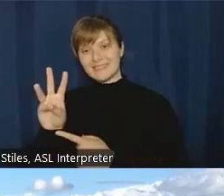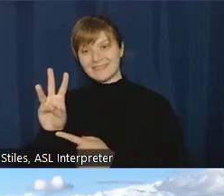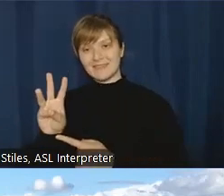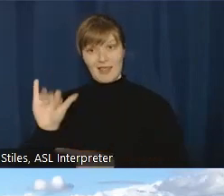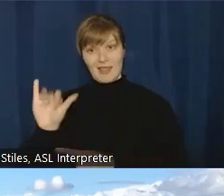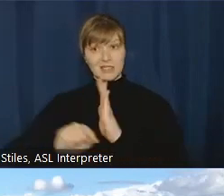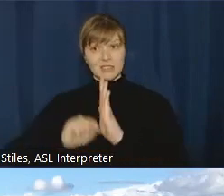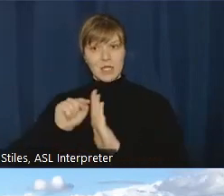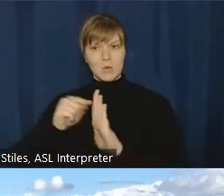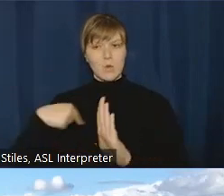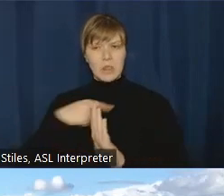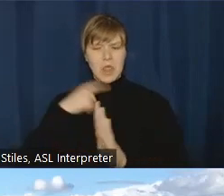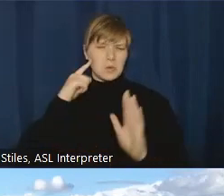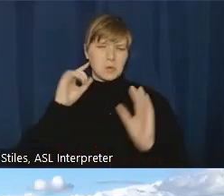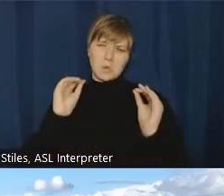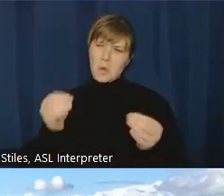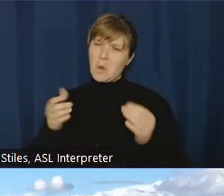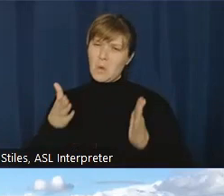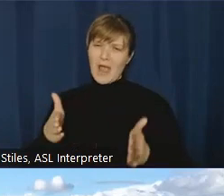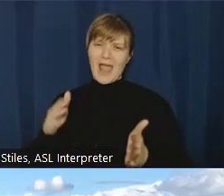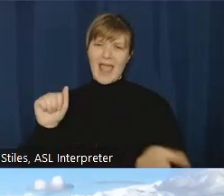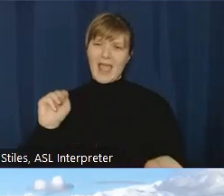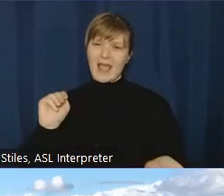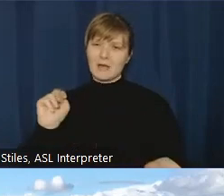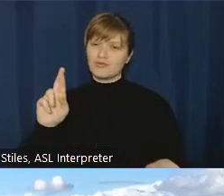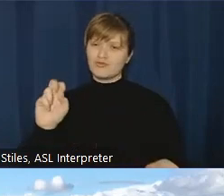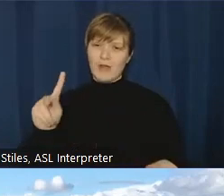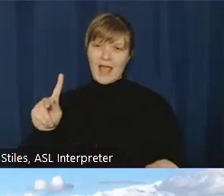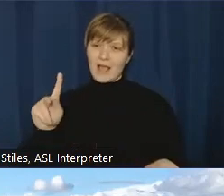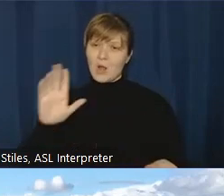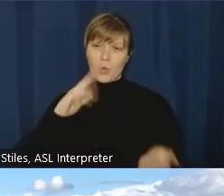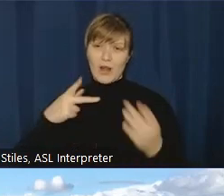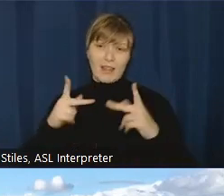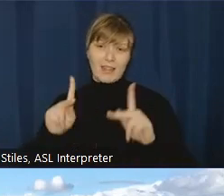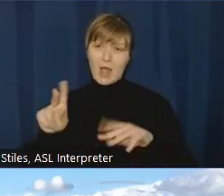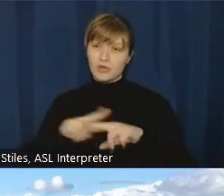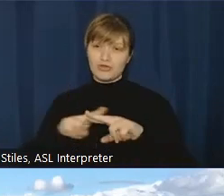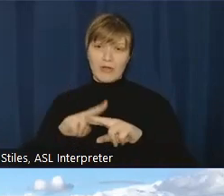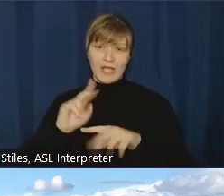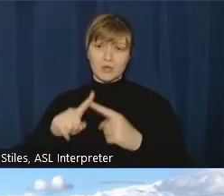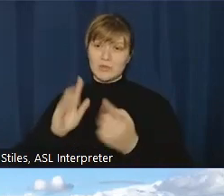was no way Amtrak or Union Pacific would ever allow a train to stop in King City again. But